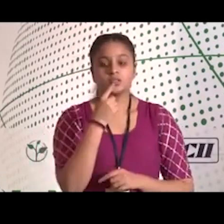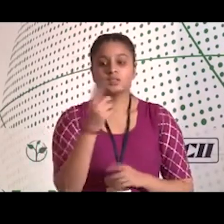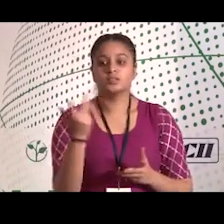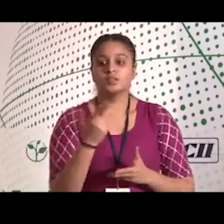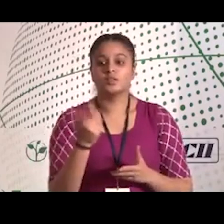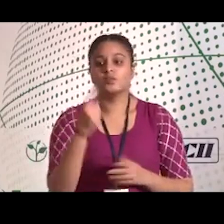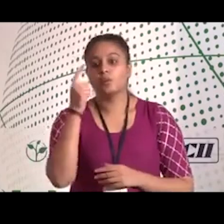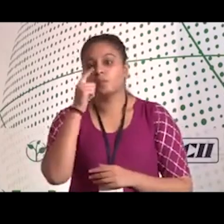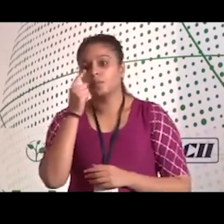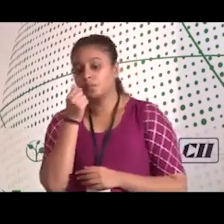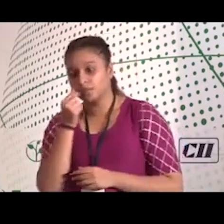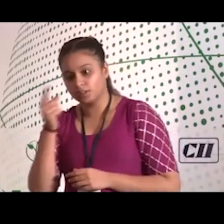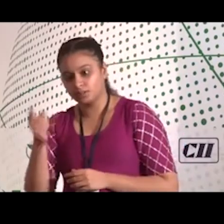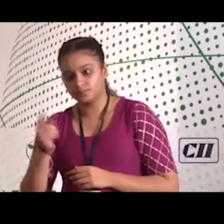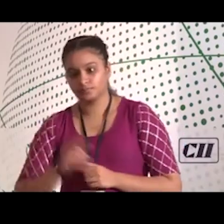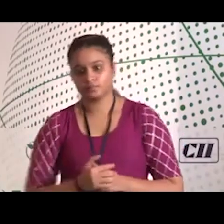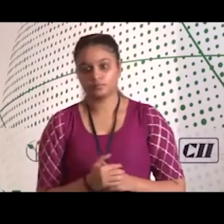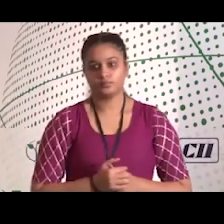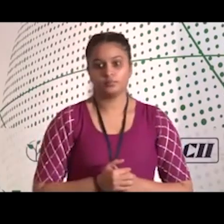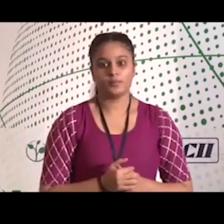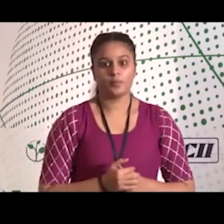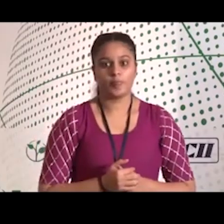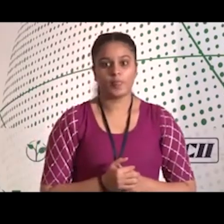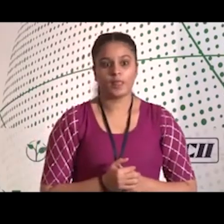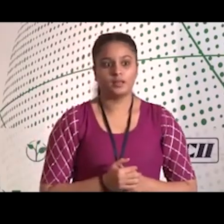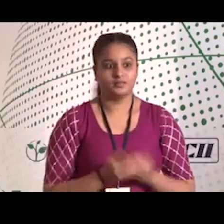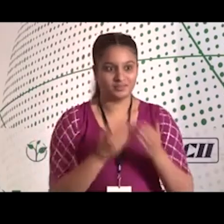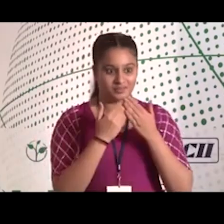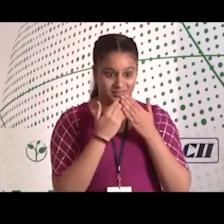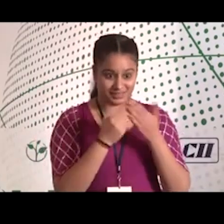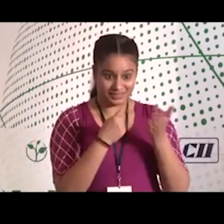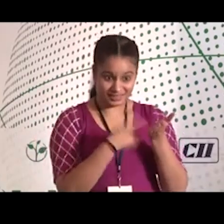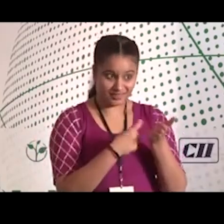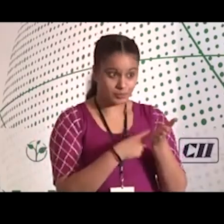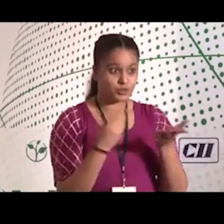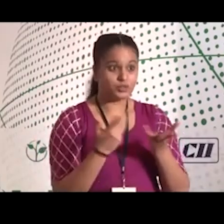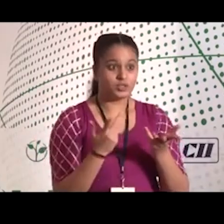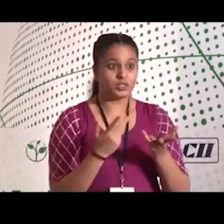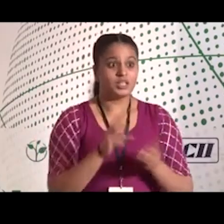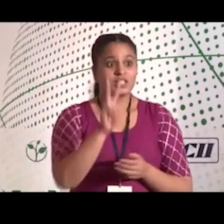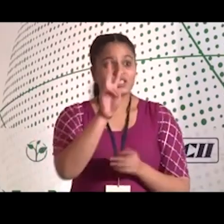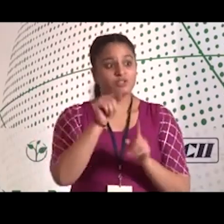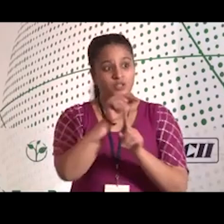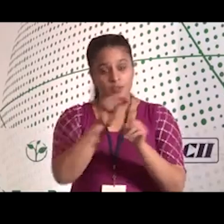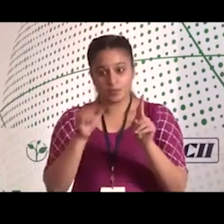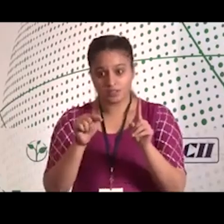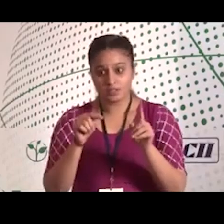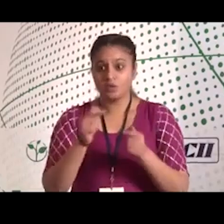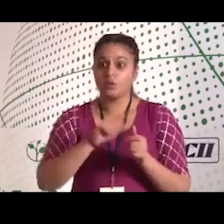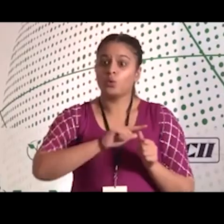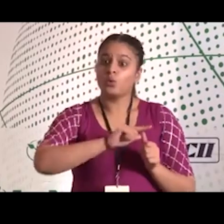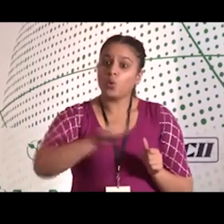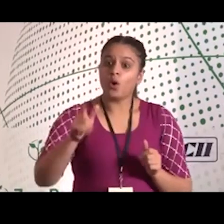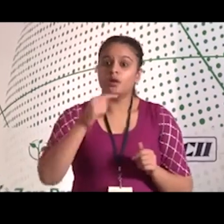And if you look at the literacy rate, it's 3% for all adults and just